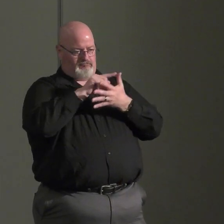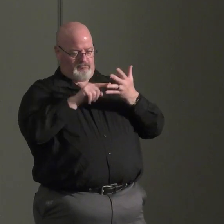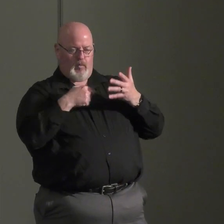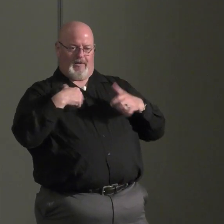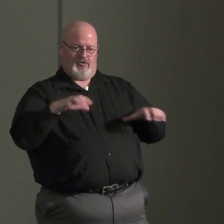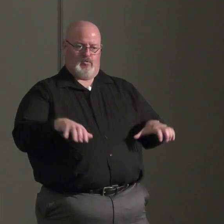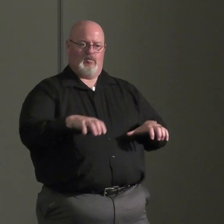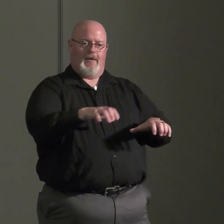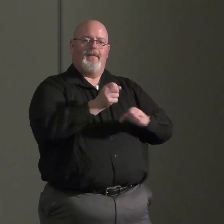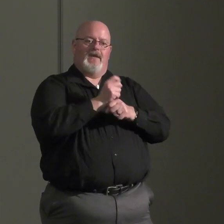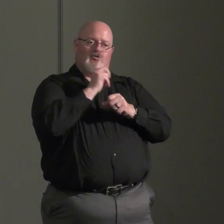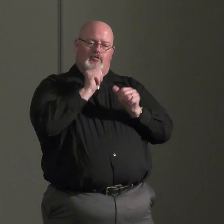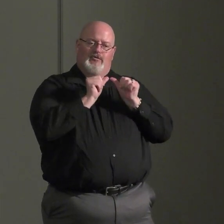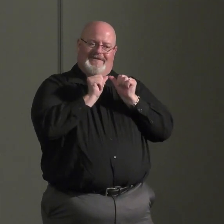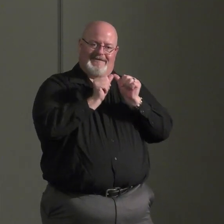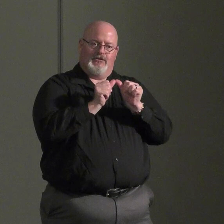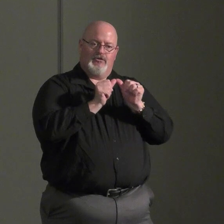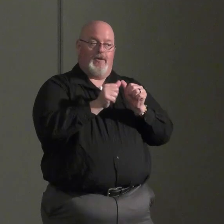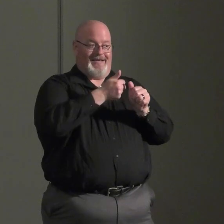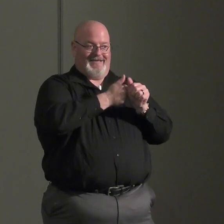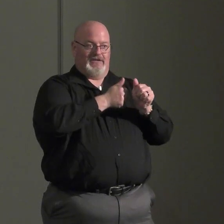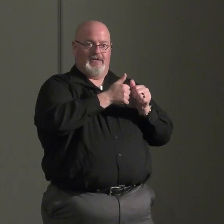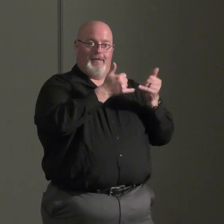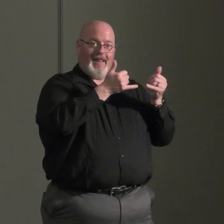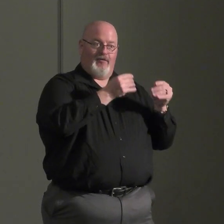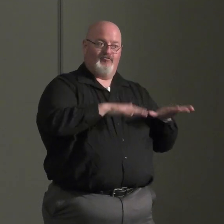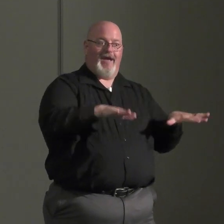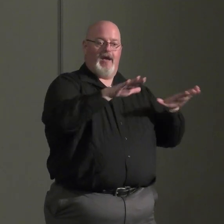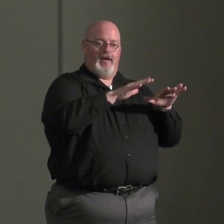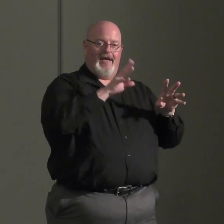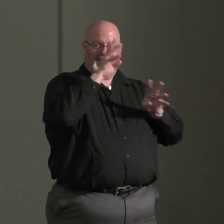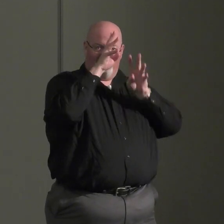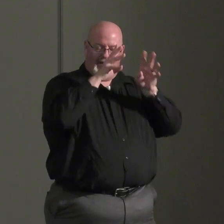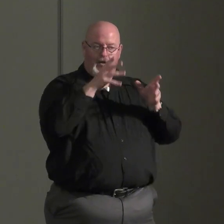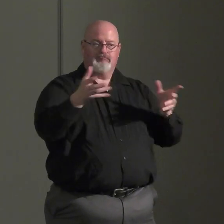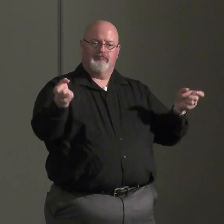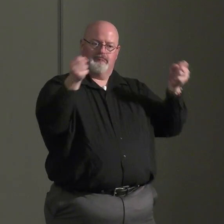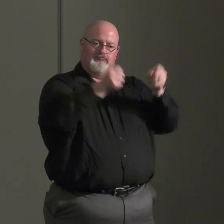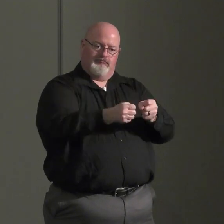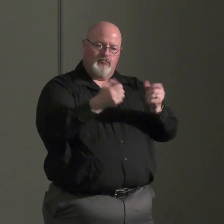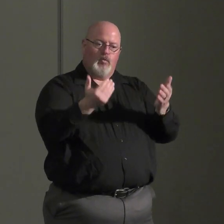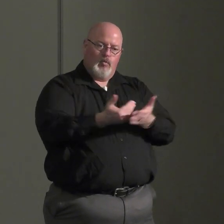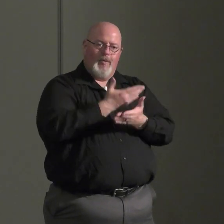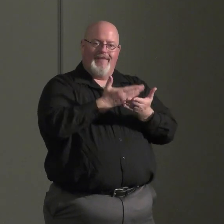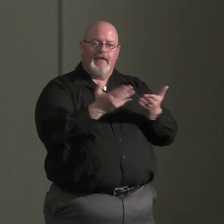that with each playground innovate and bring new experiences to the community.